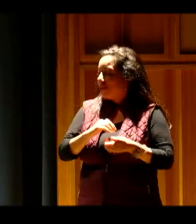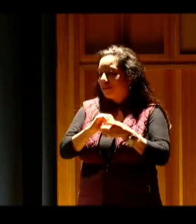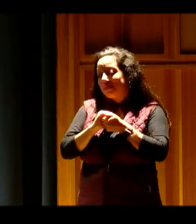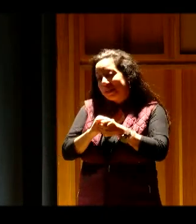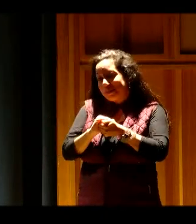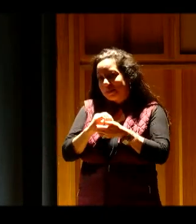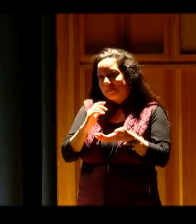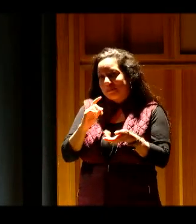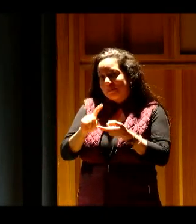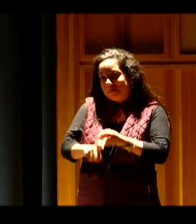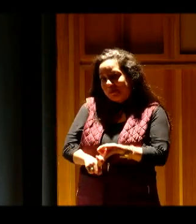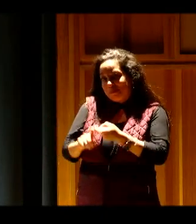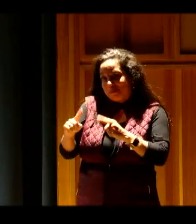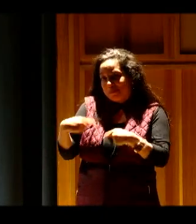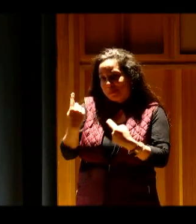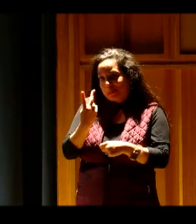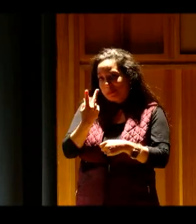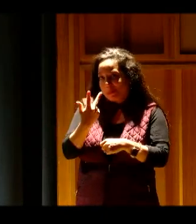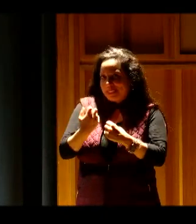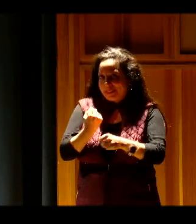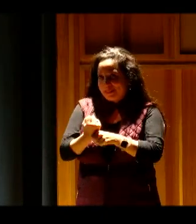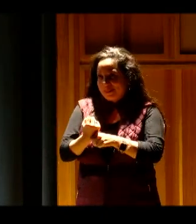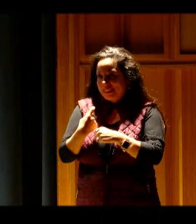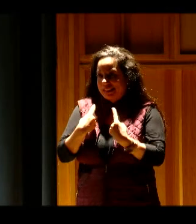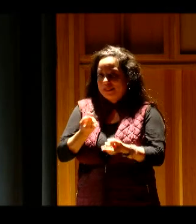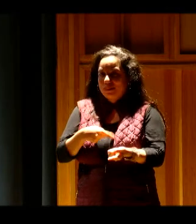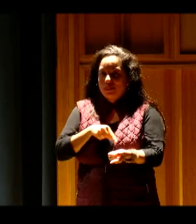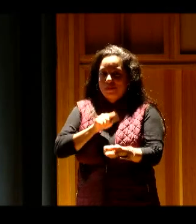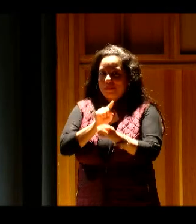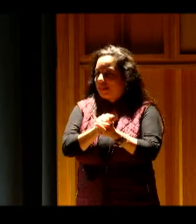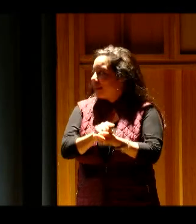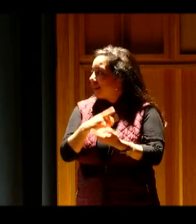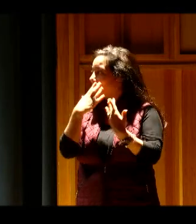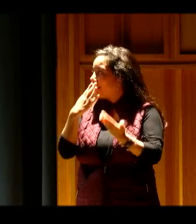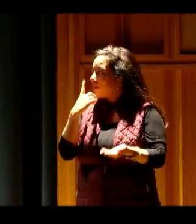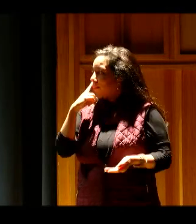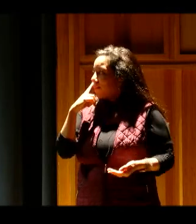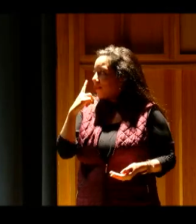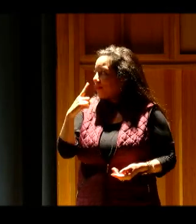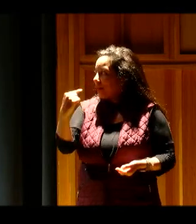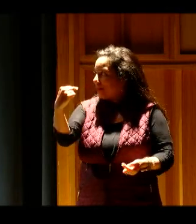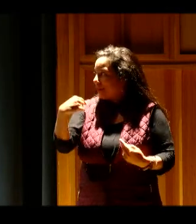over the last two or three years since we've met and thank you all for being here.